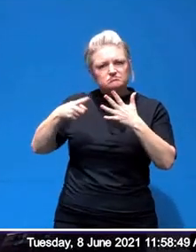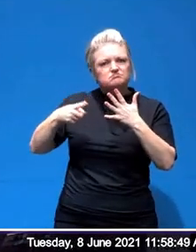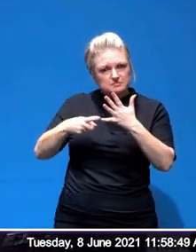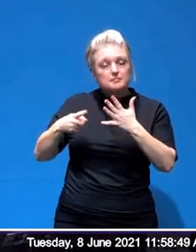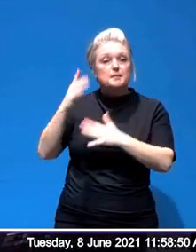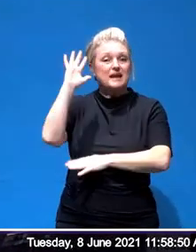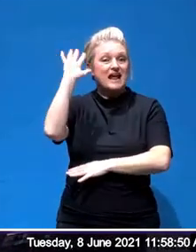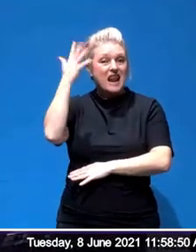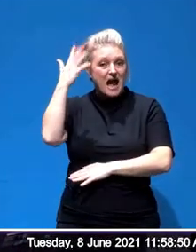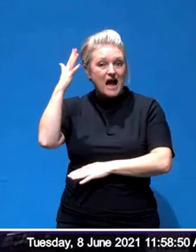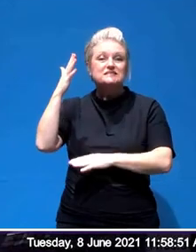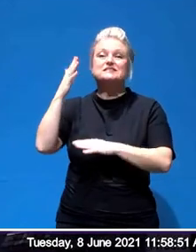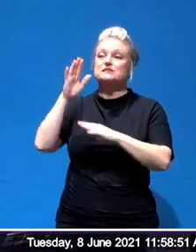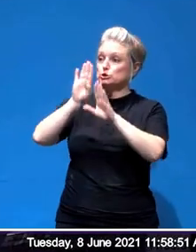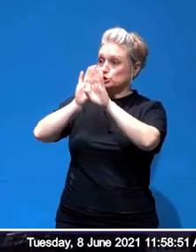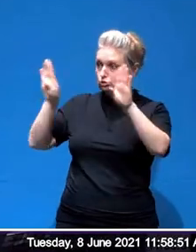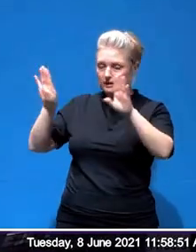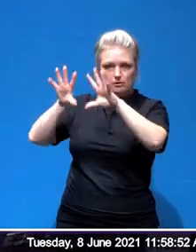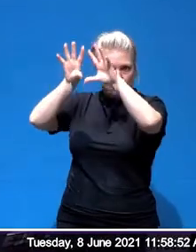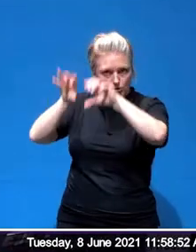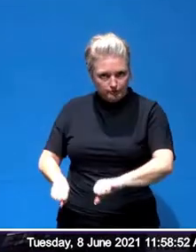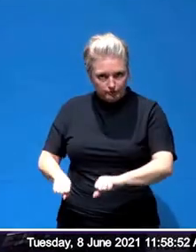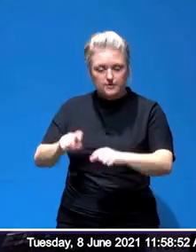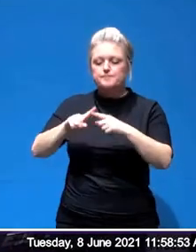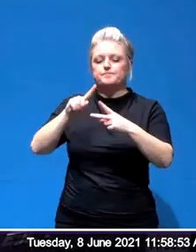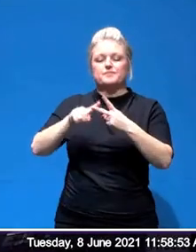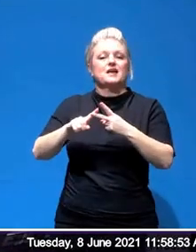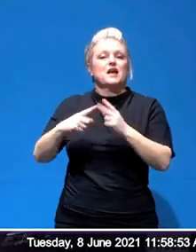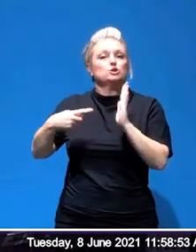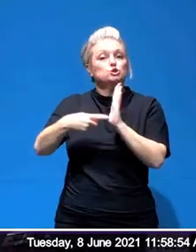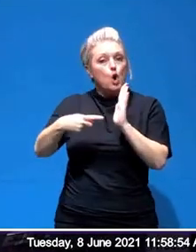installing of an accessible toilet and basin, and the replacement